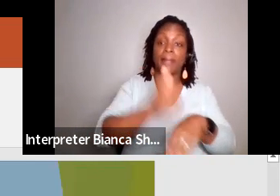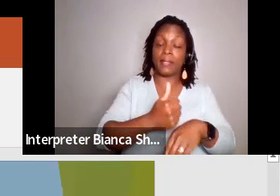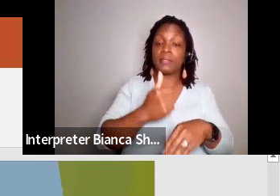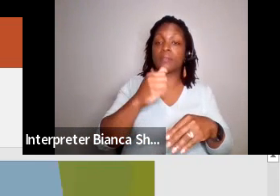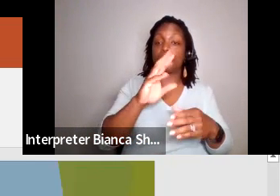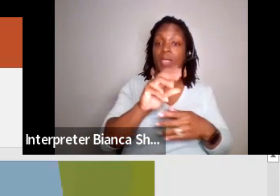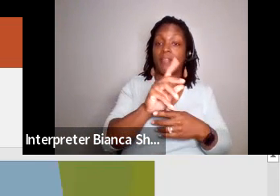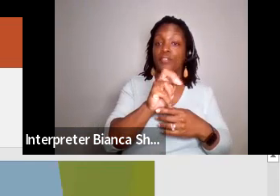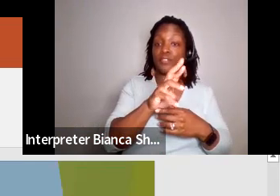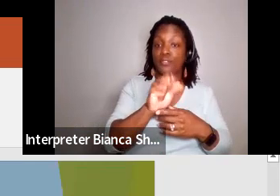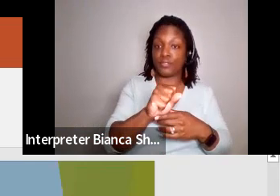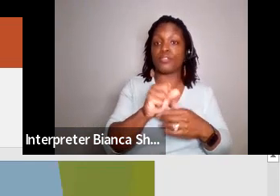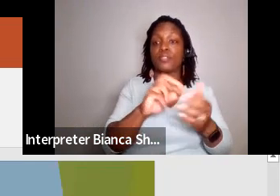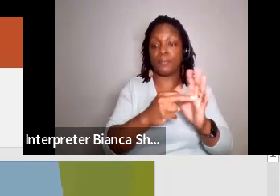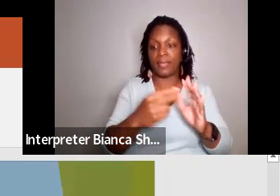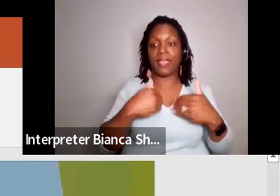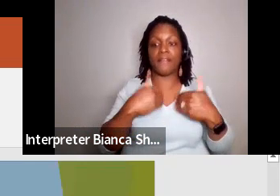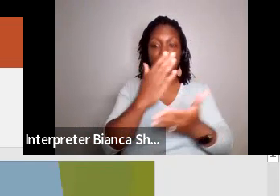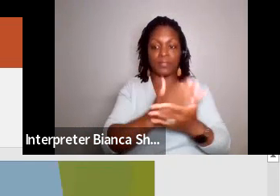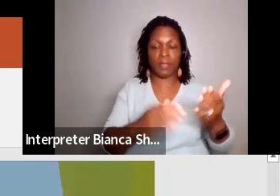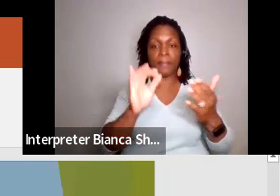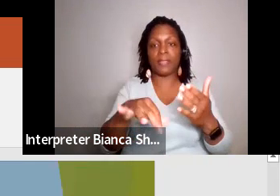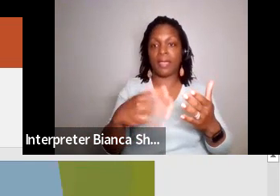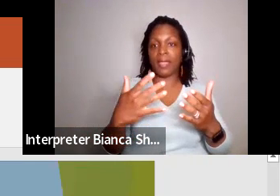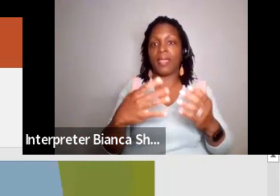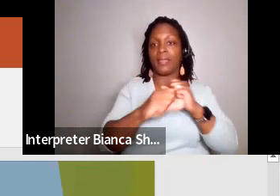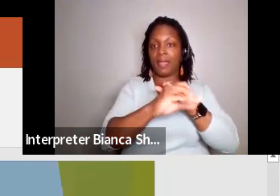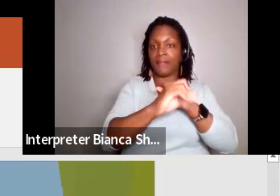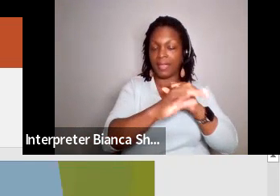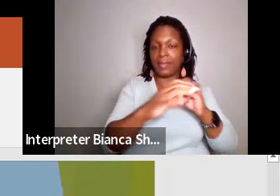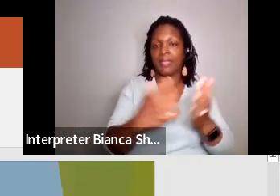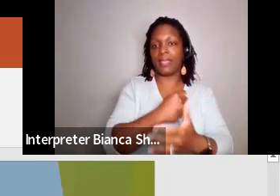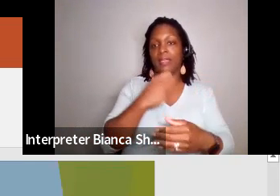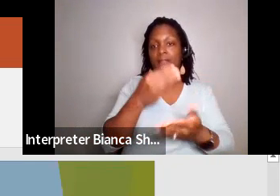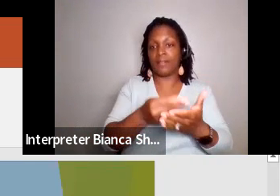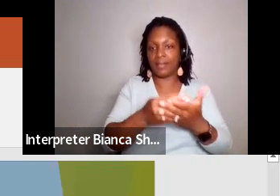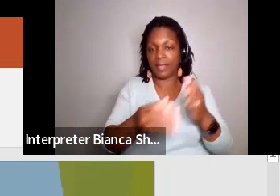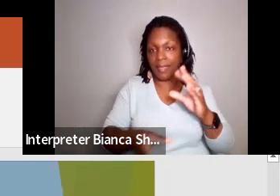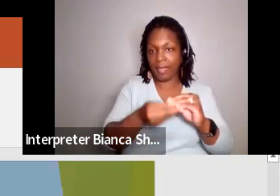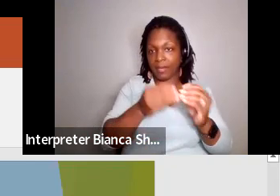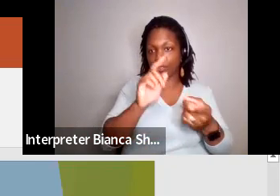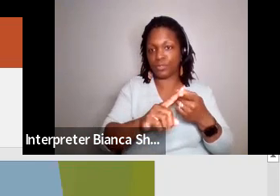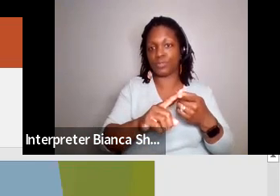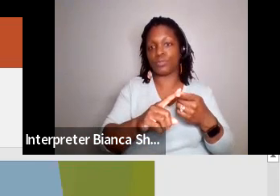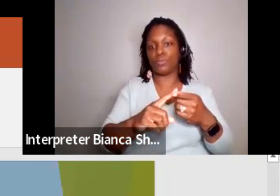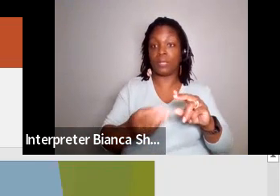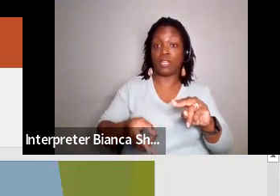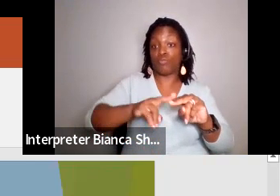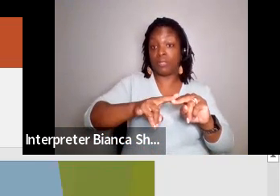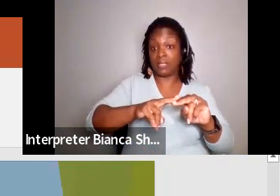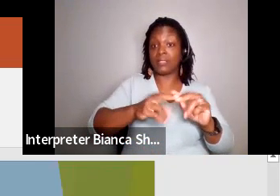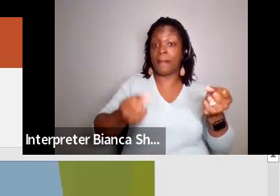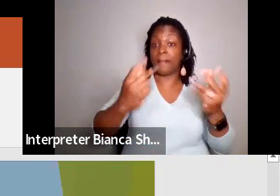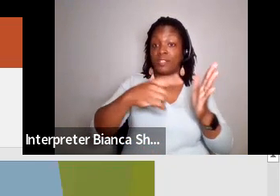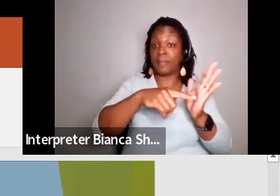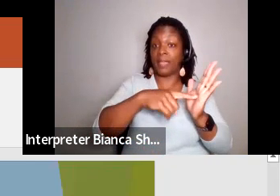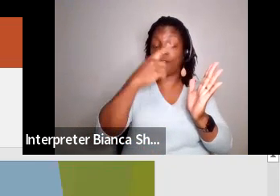Some provider advocates advocated and we're able to get funding added to increase the rate of pay for transportation.